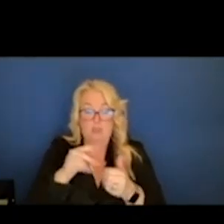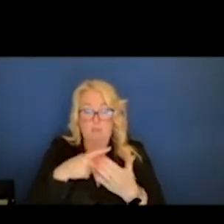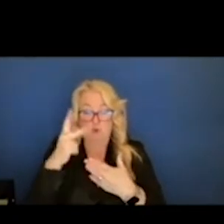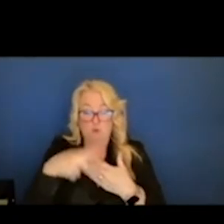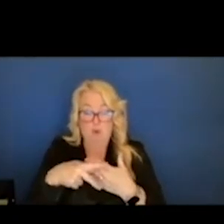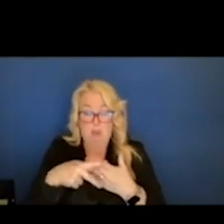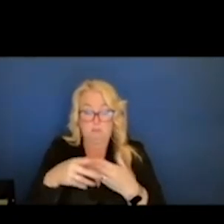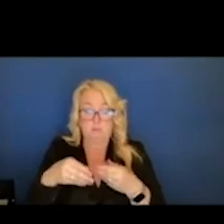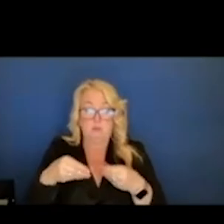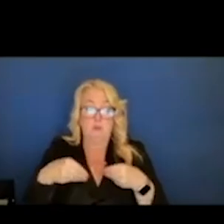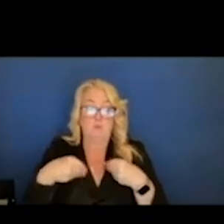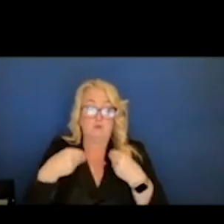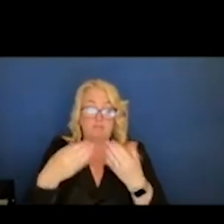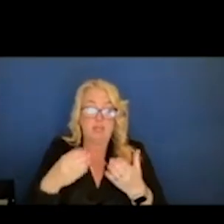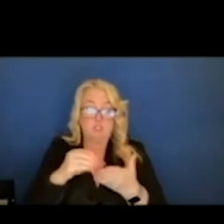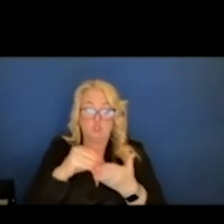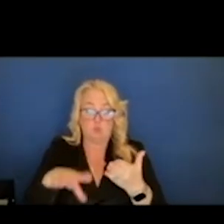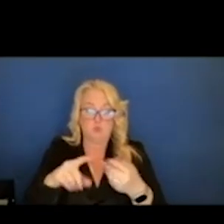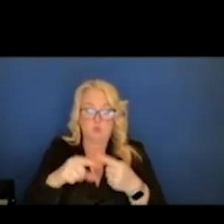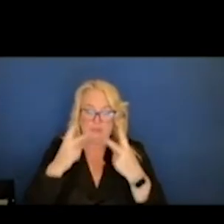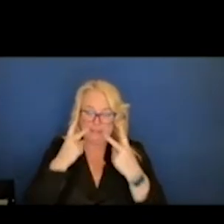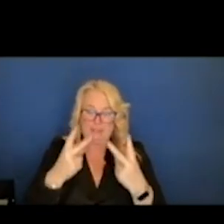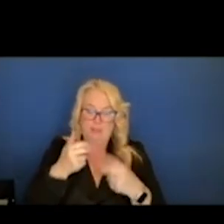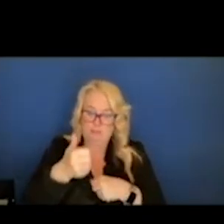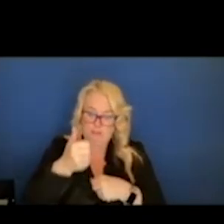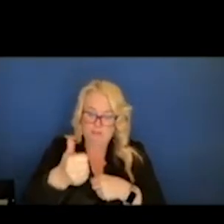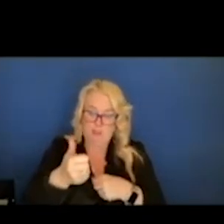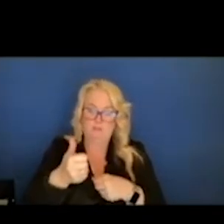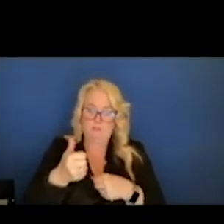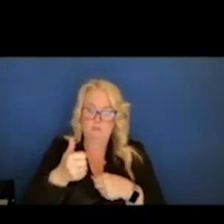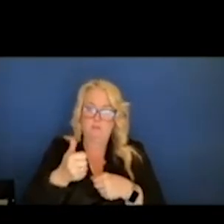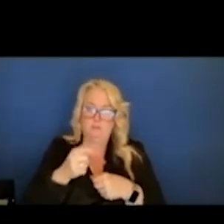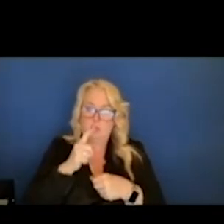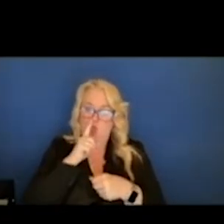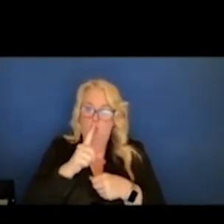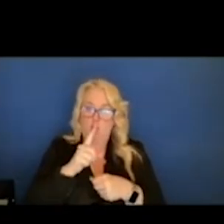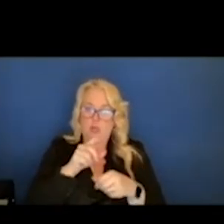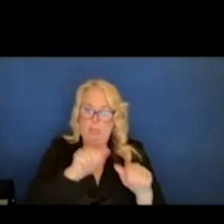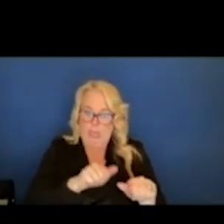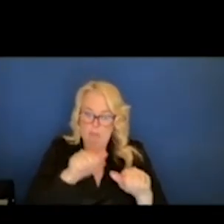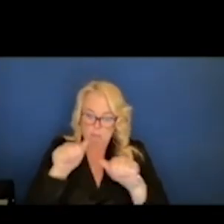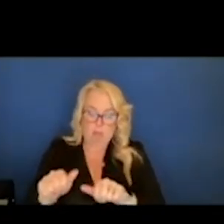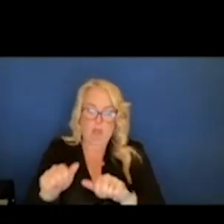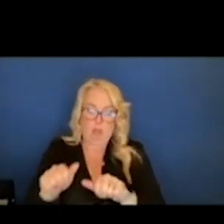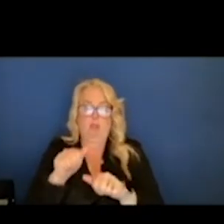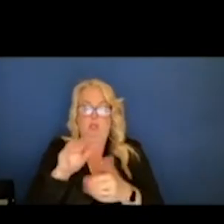lies in empowering students to see themselves through the eyes of capable community members.